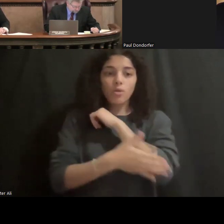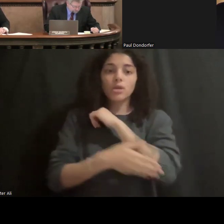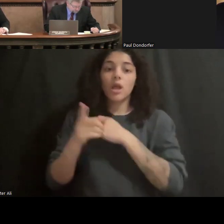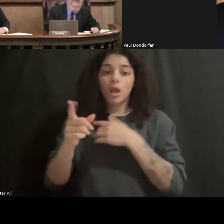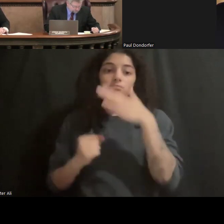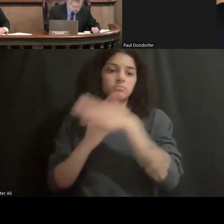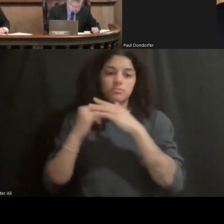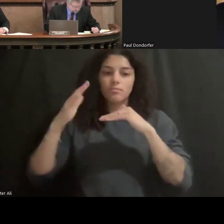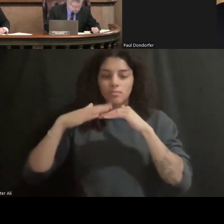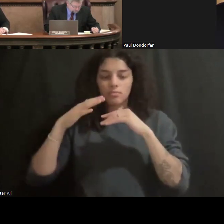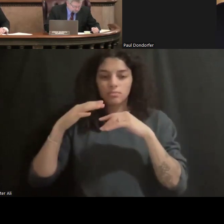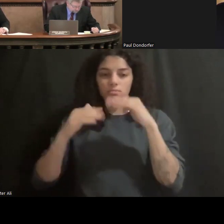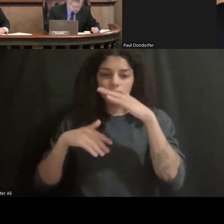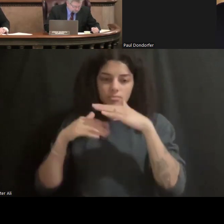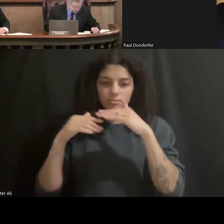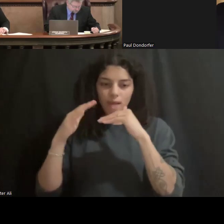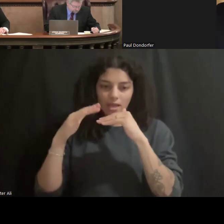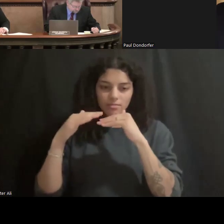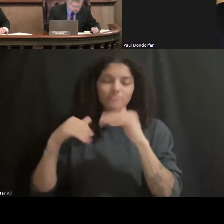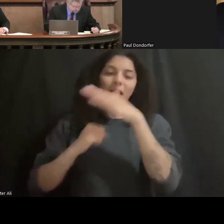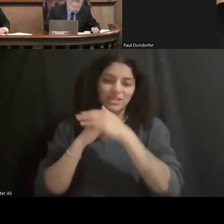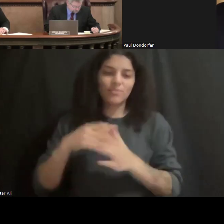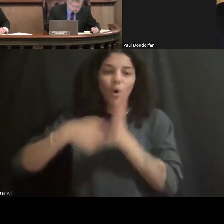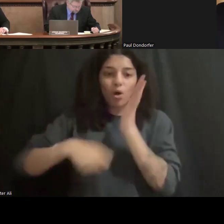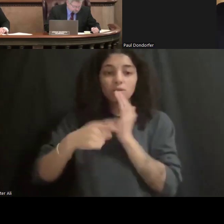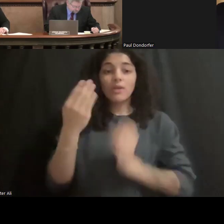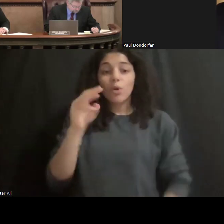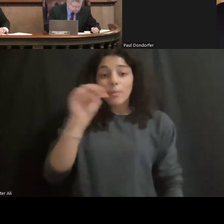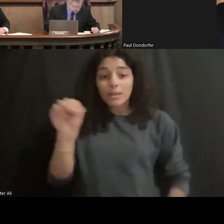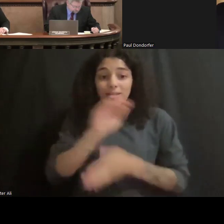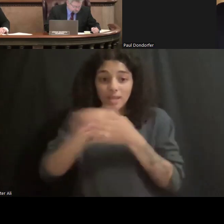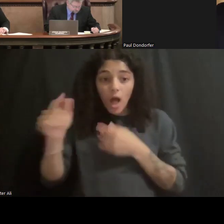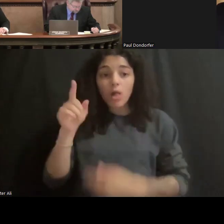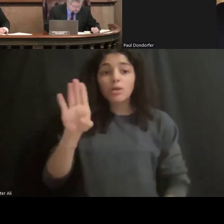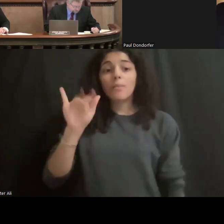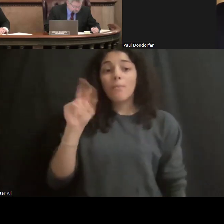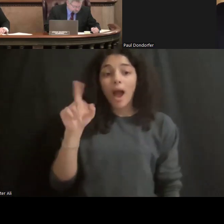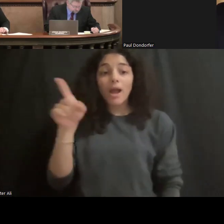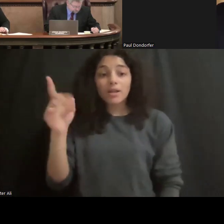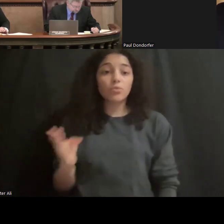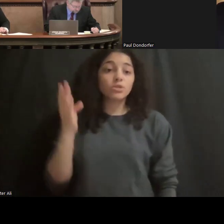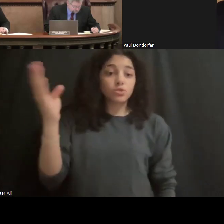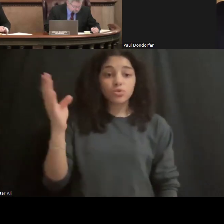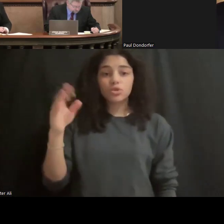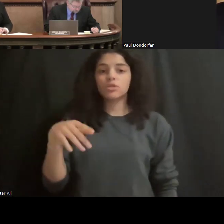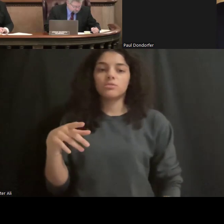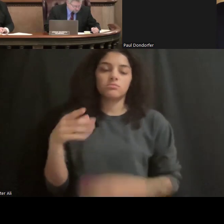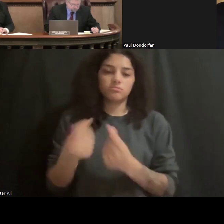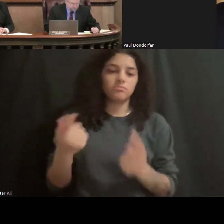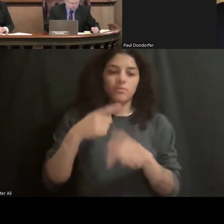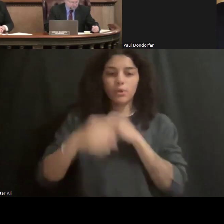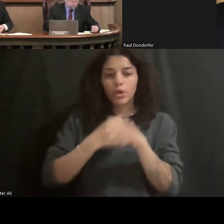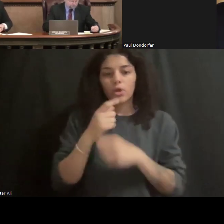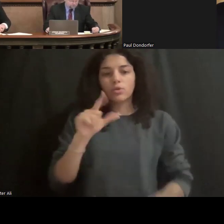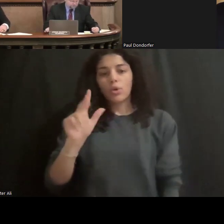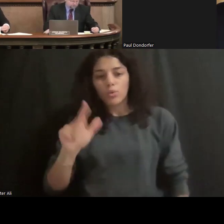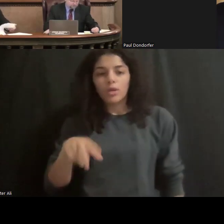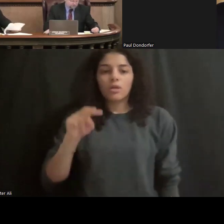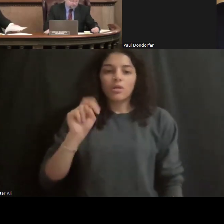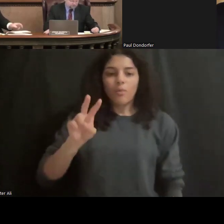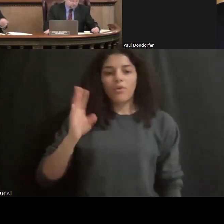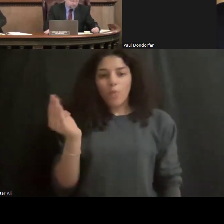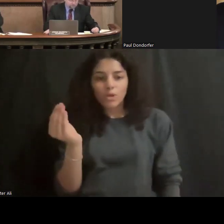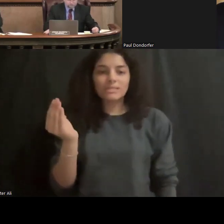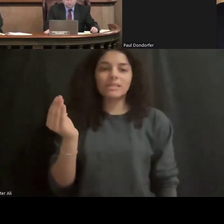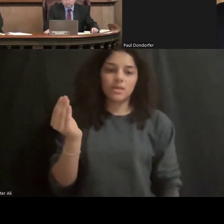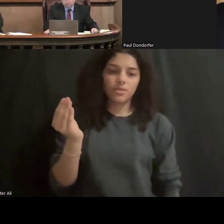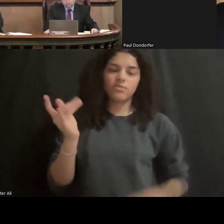November 14th 2023 resolution number 351 of 2023 as amended Moved by legislator Muchi second by